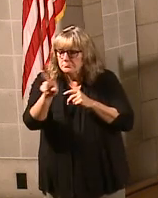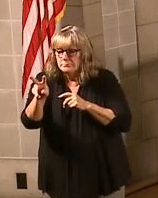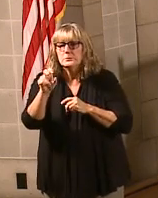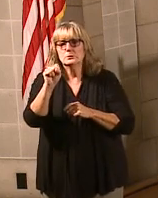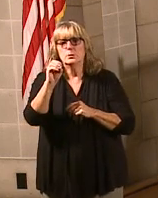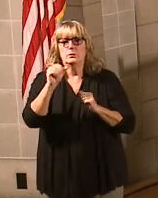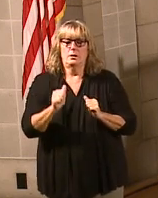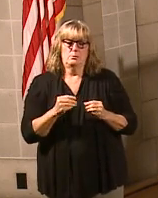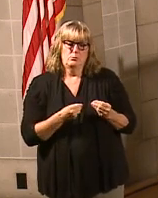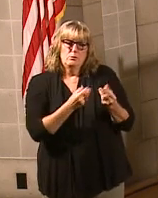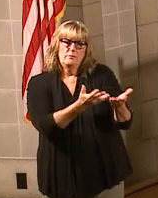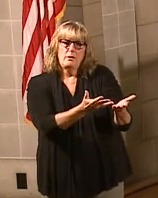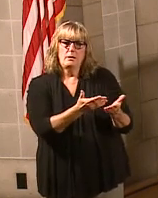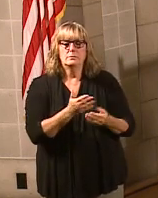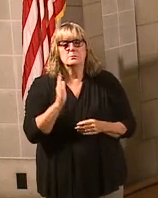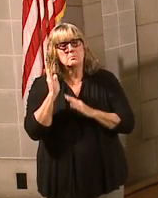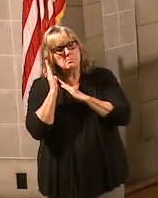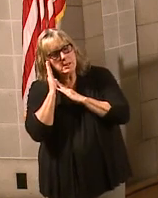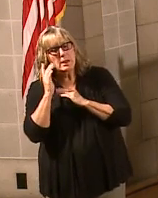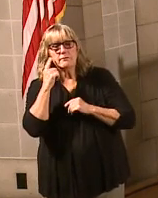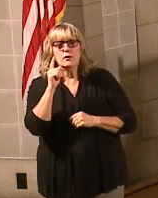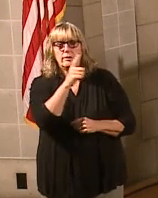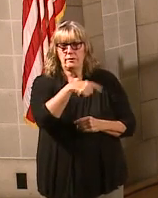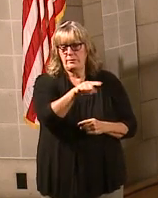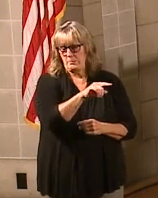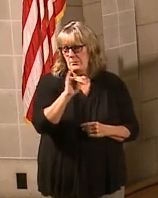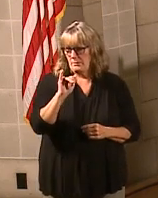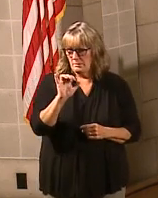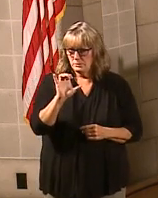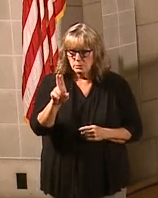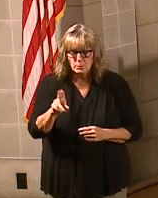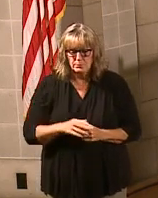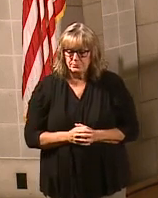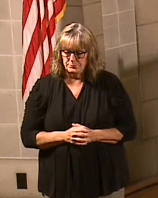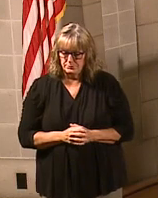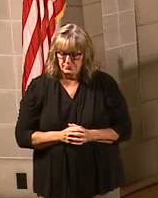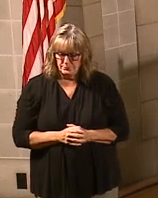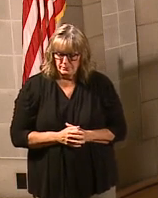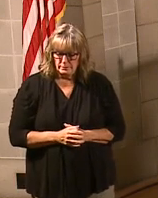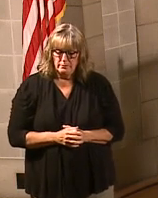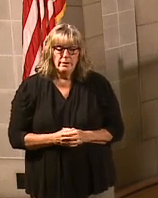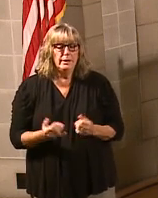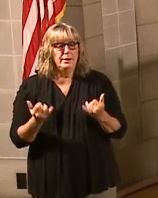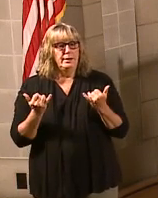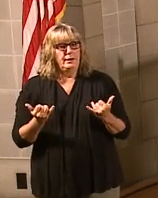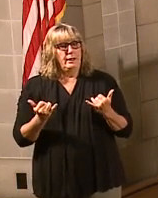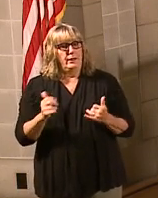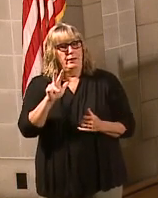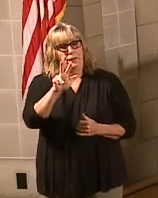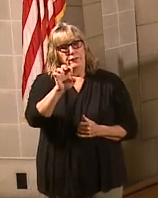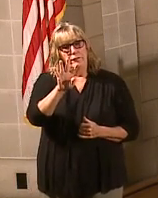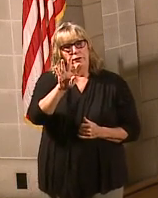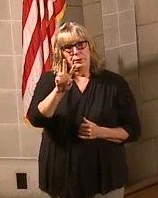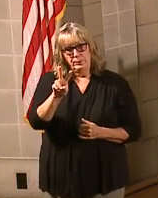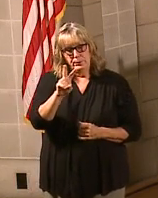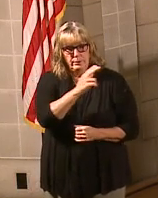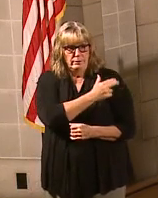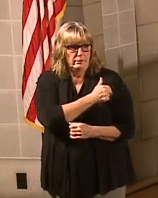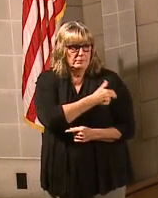HOSPITALIZATIONS SO WE COULD MOVE PATIENTS AROUND TO DIFFERENT HOSPITALS AS NEED BE